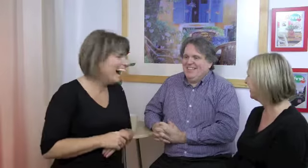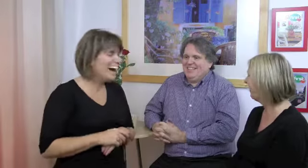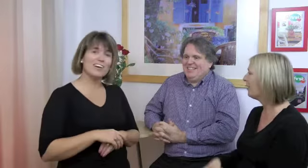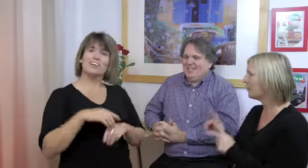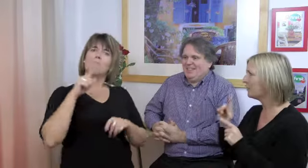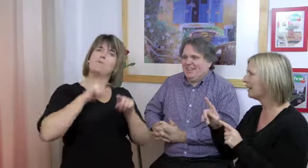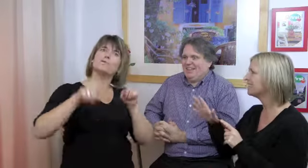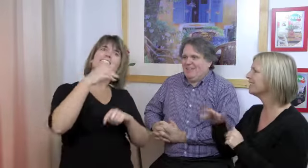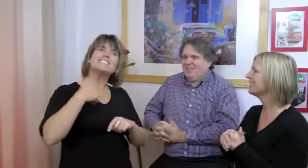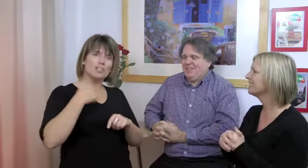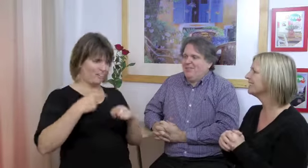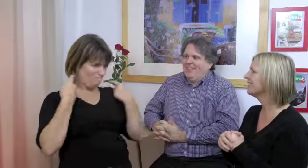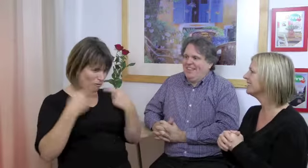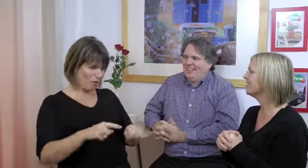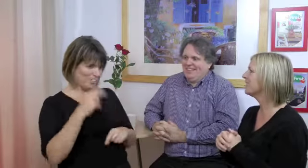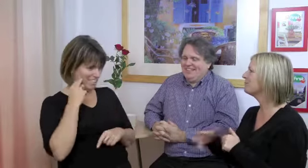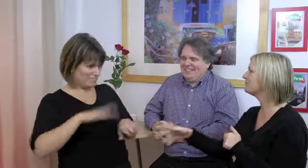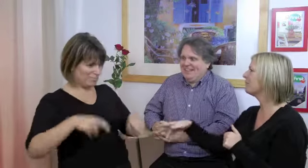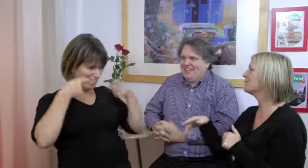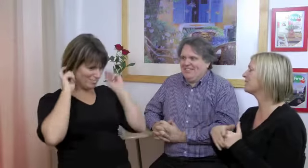So, he decided to keep them in after that.